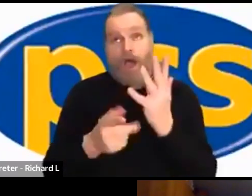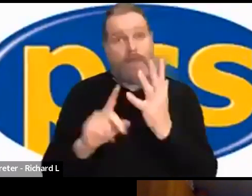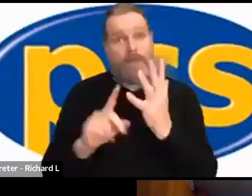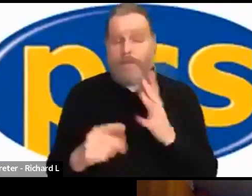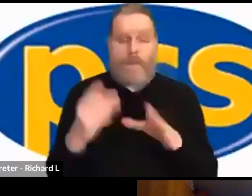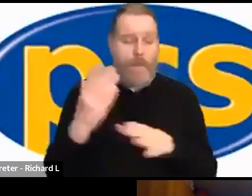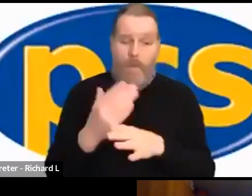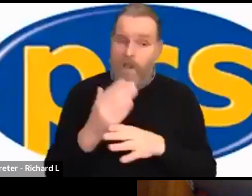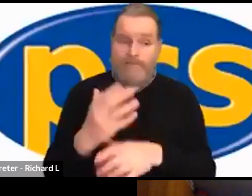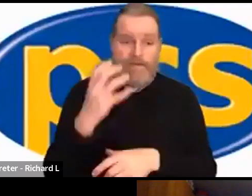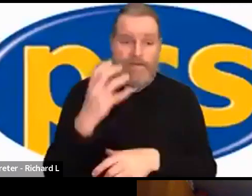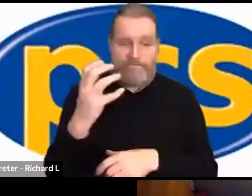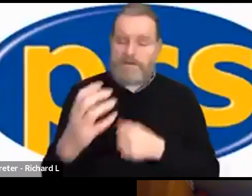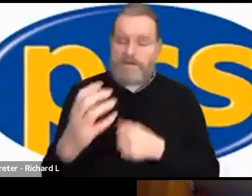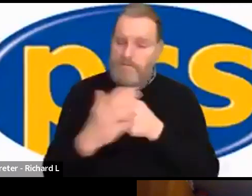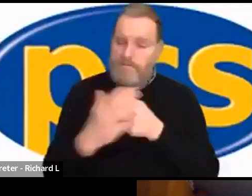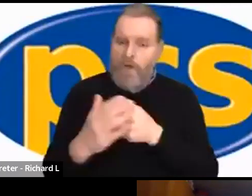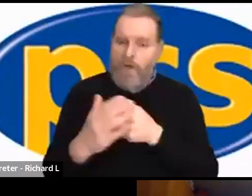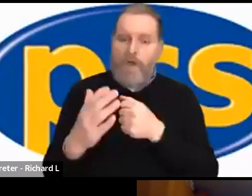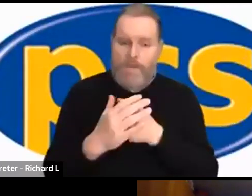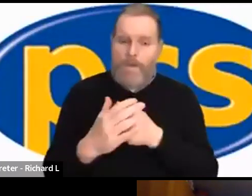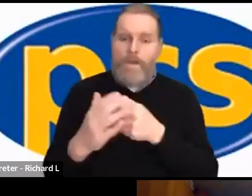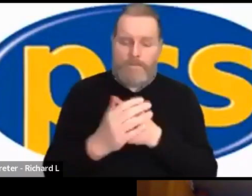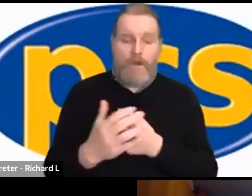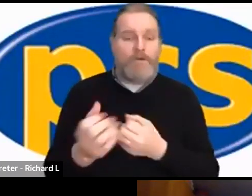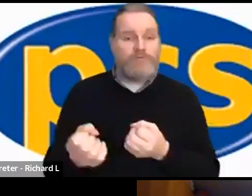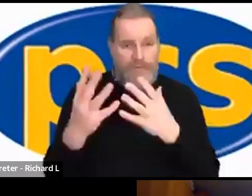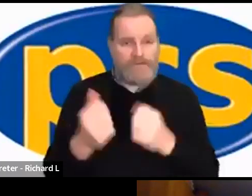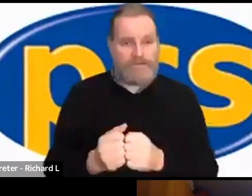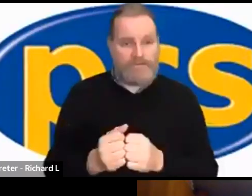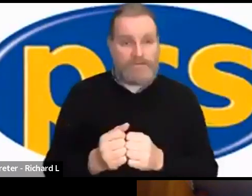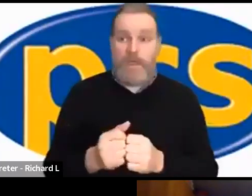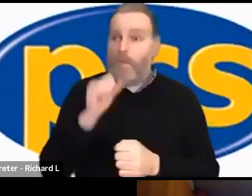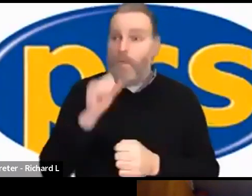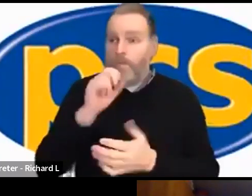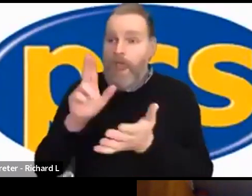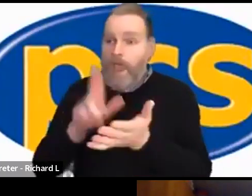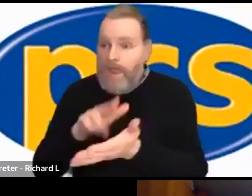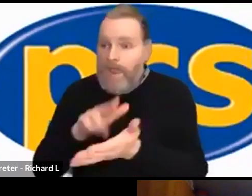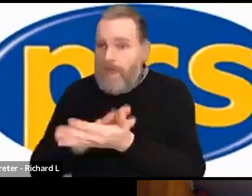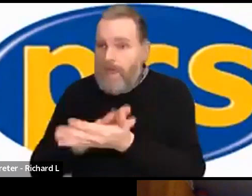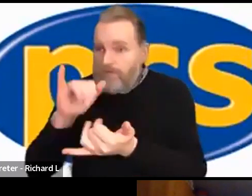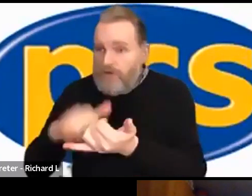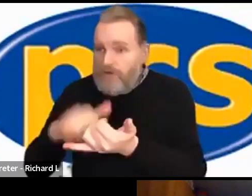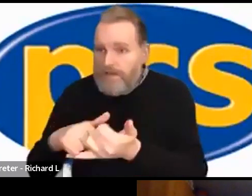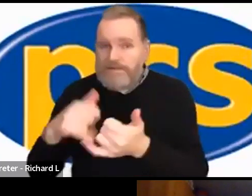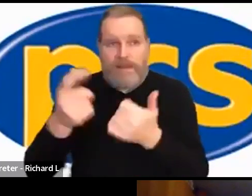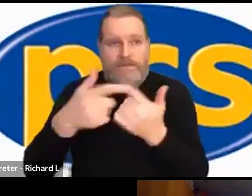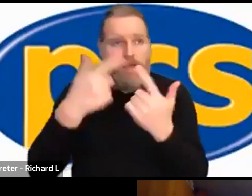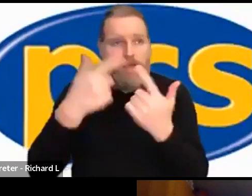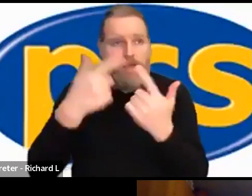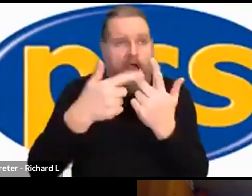public sector workers who are still on strike and others will be others will be taking further action the week after next in the Nhs. And other